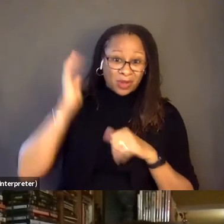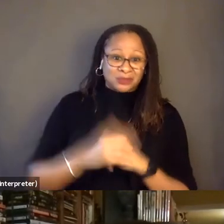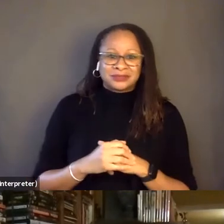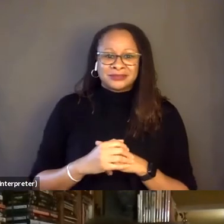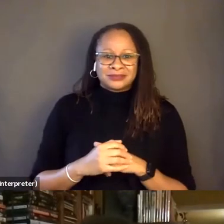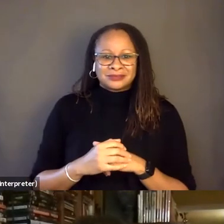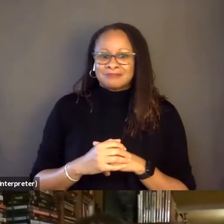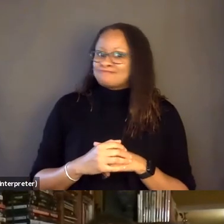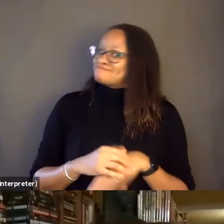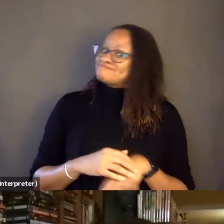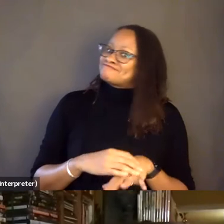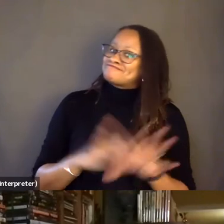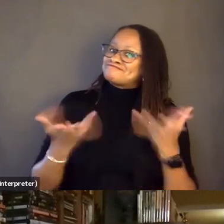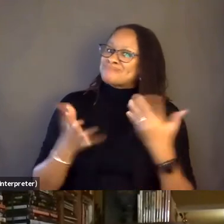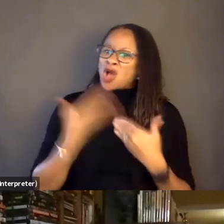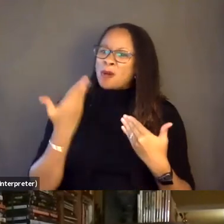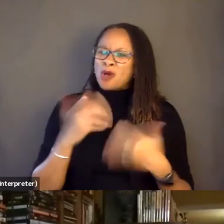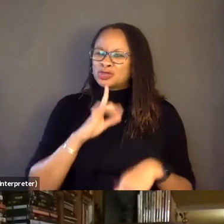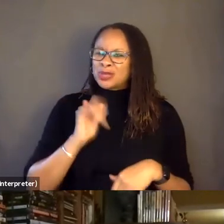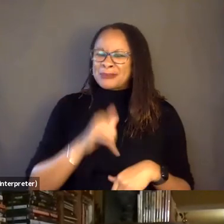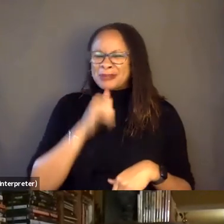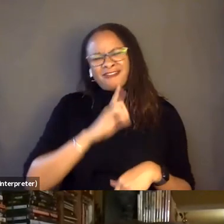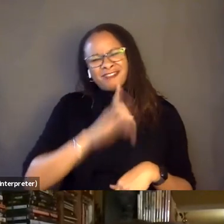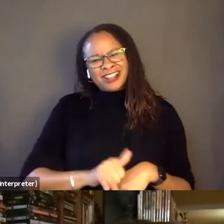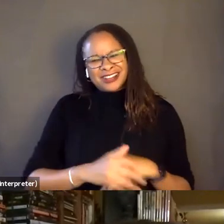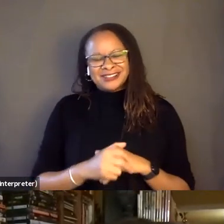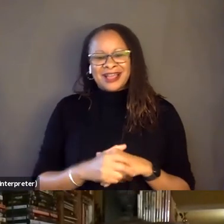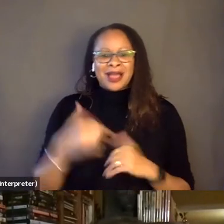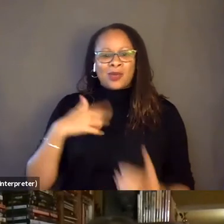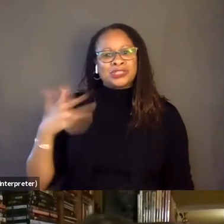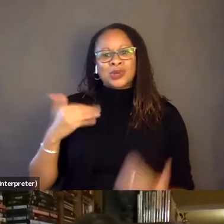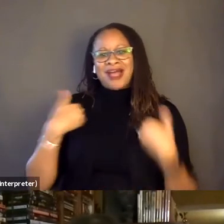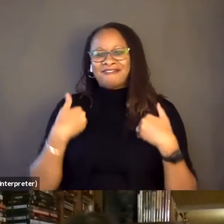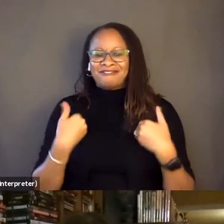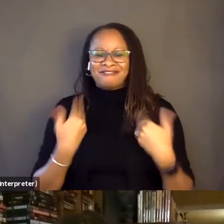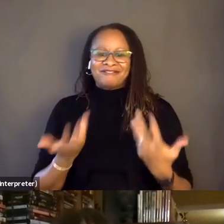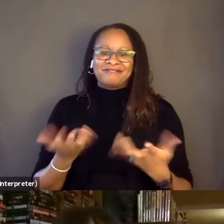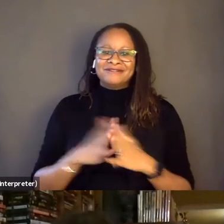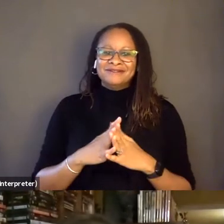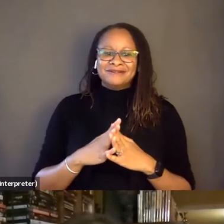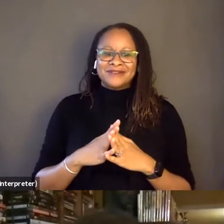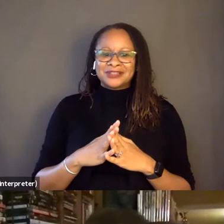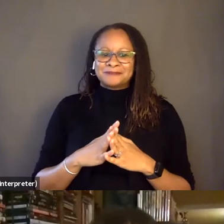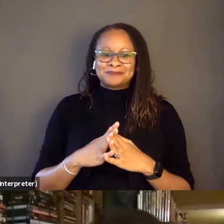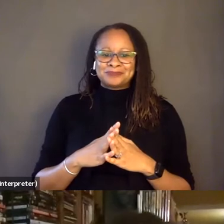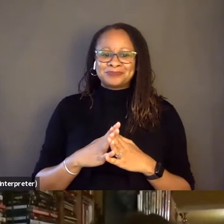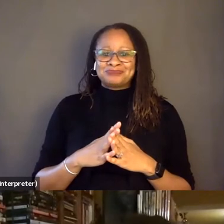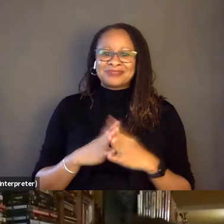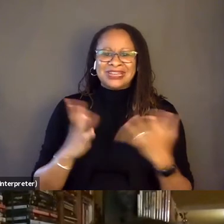Not really. I mean, almost actually. We sort of have this checkered past if I can call it that.